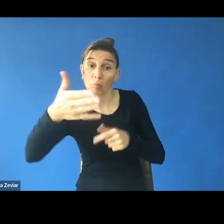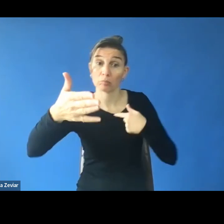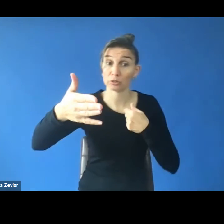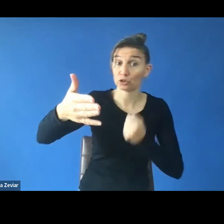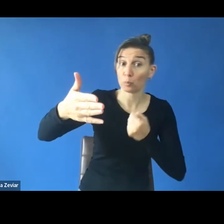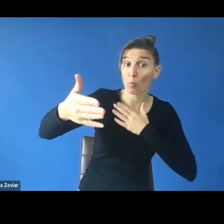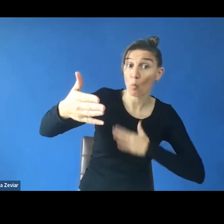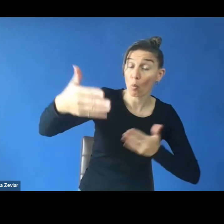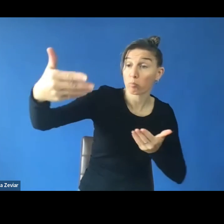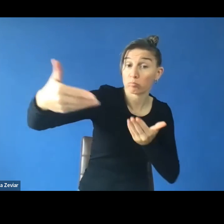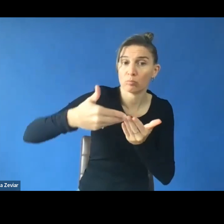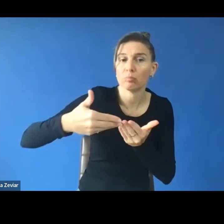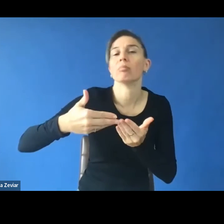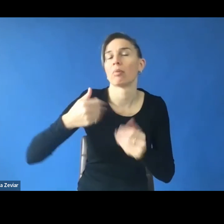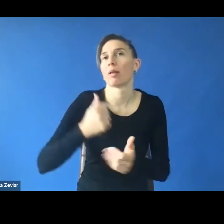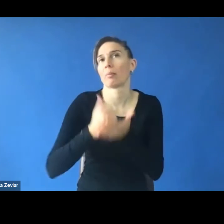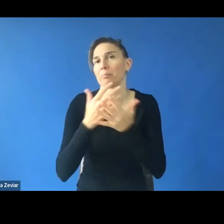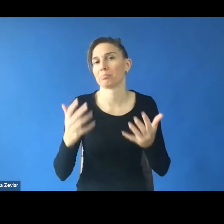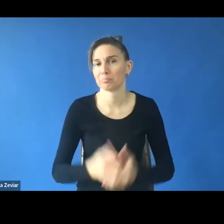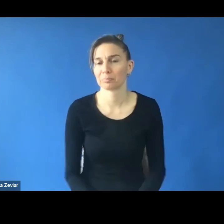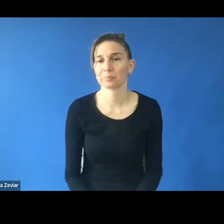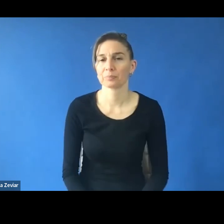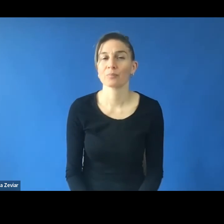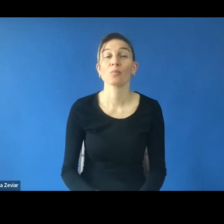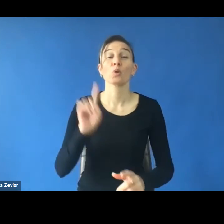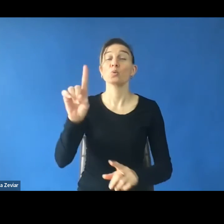From the stories that were shared and the webinars